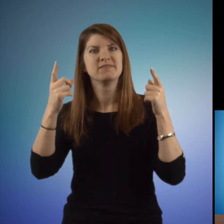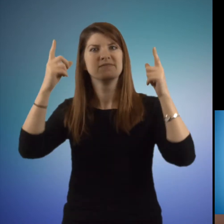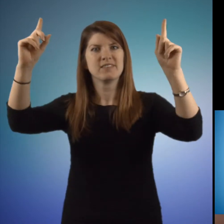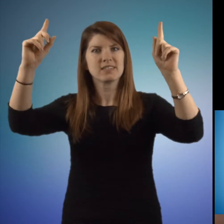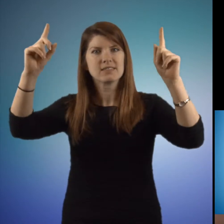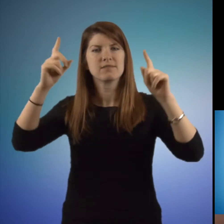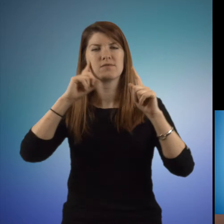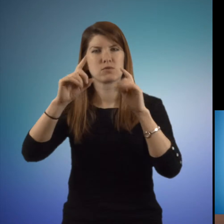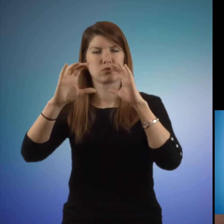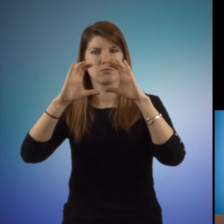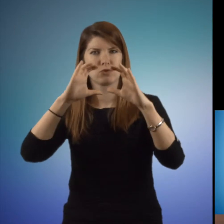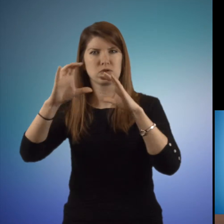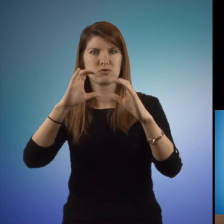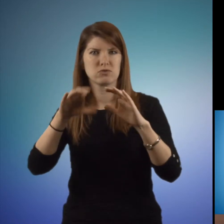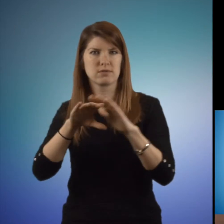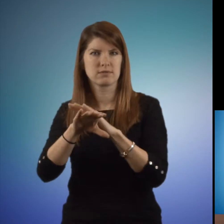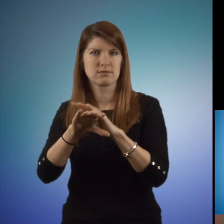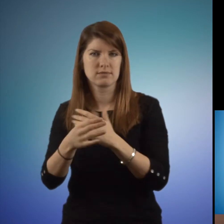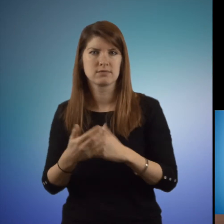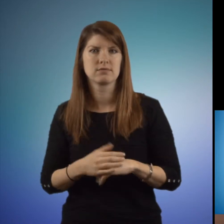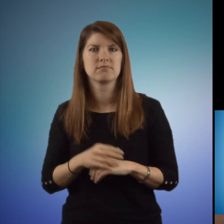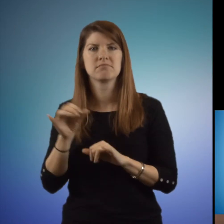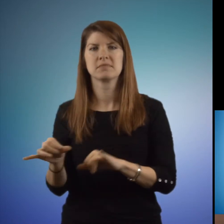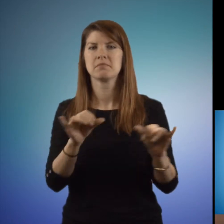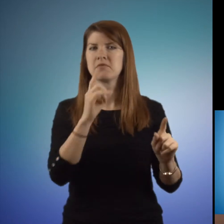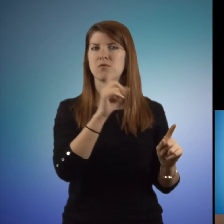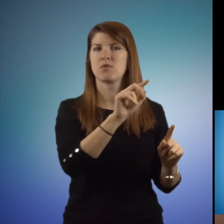of communication access as they would be for non-disabled peers.